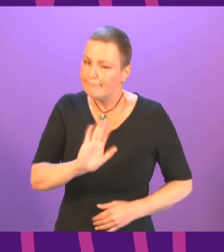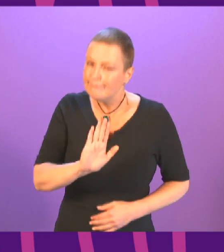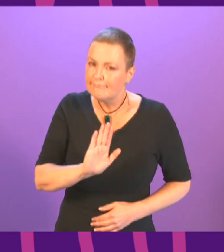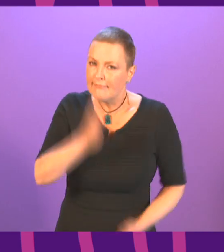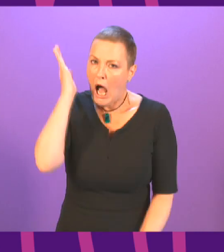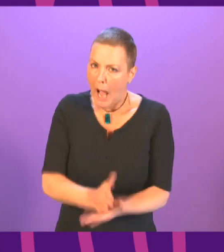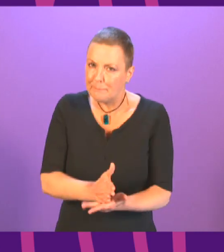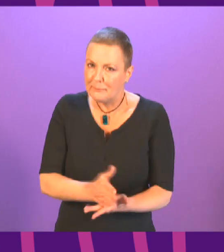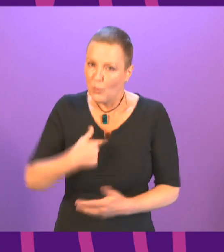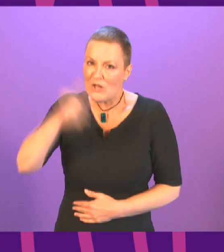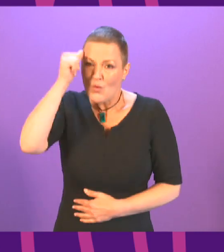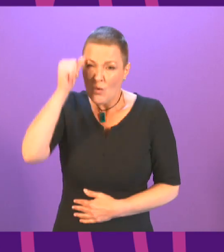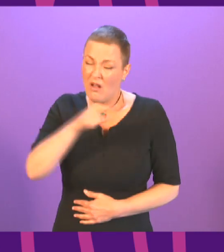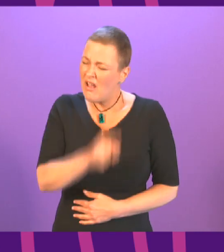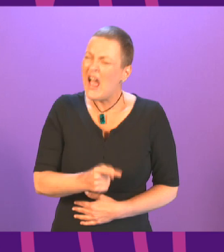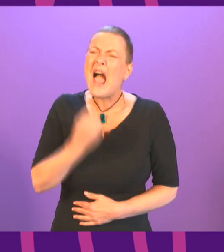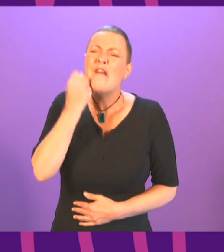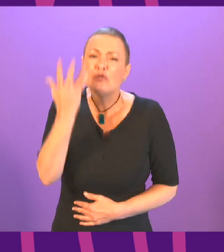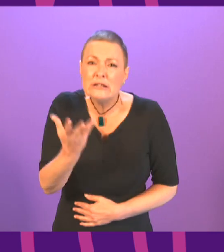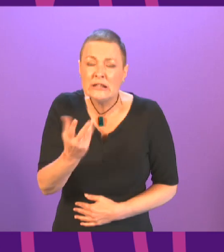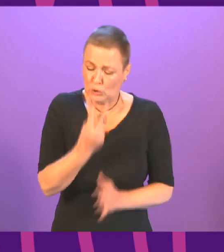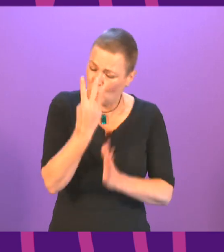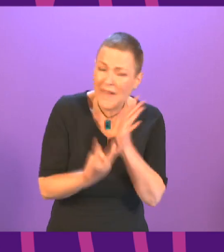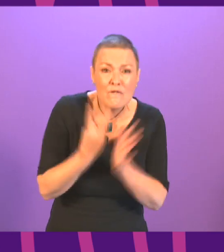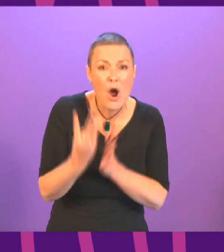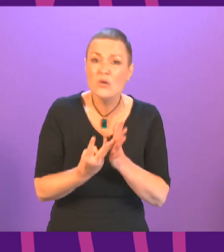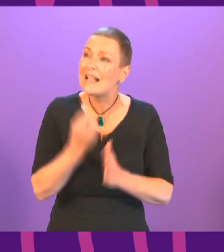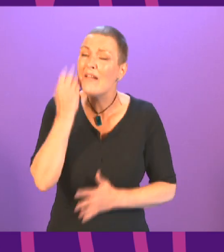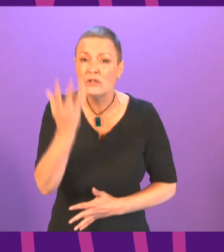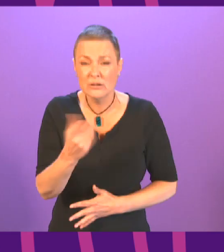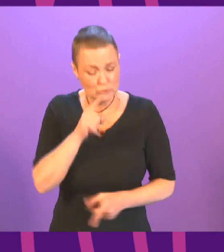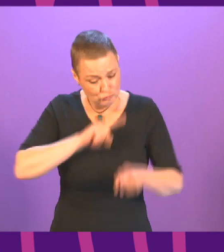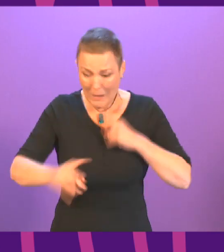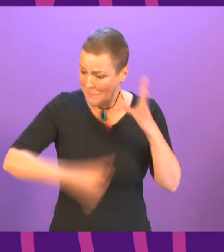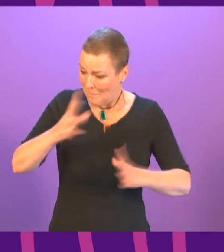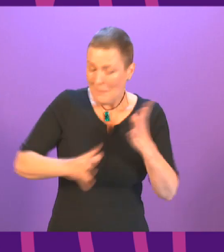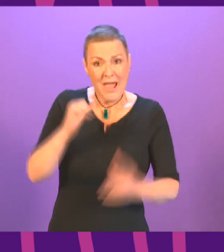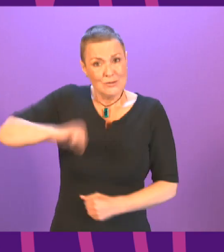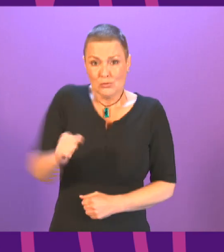of what we face and that we are not literally spending every moment trying to prepare the country for what might lie ahead.